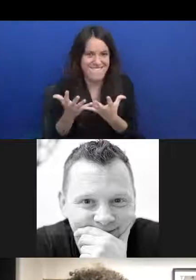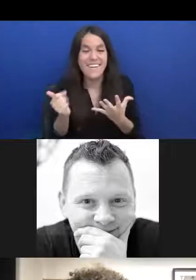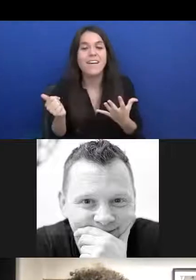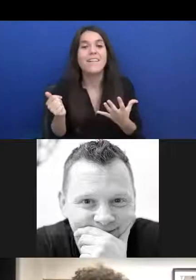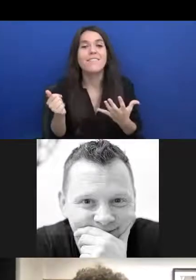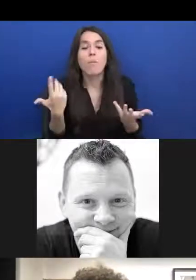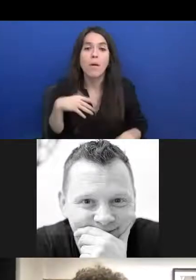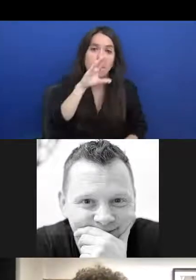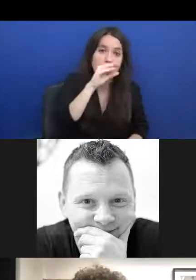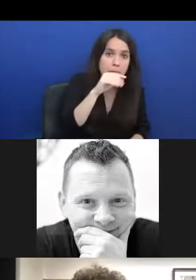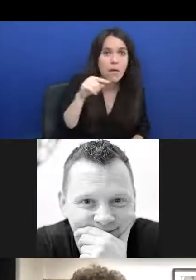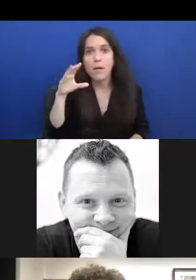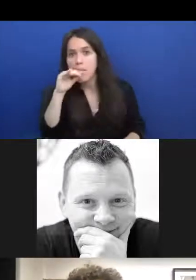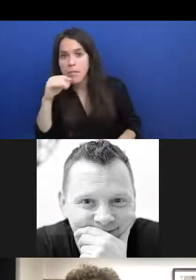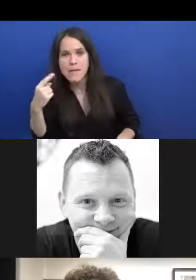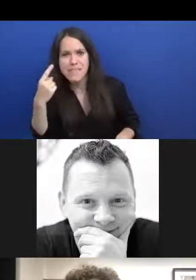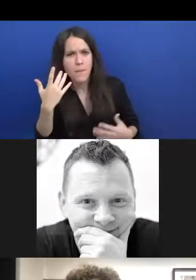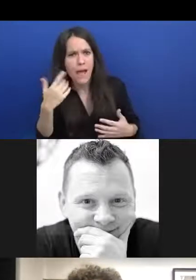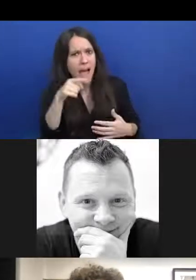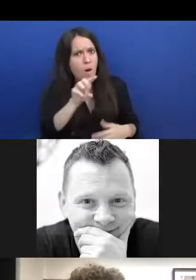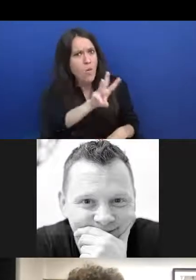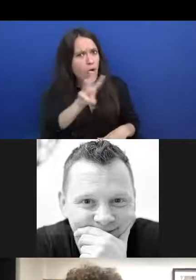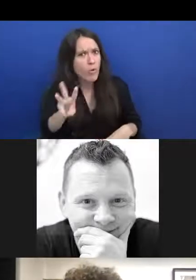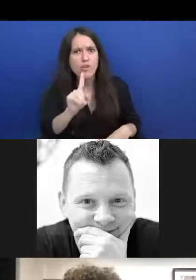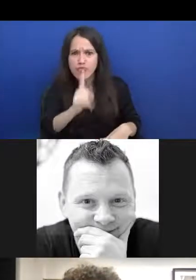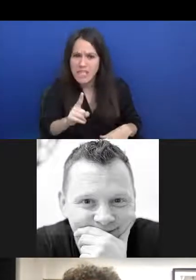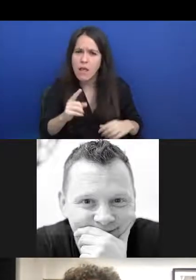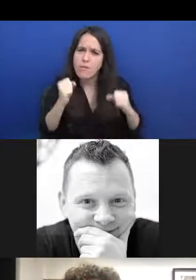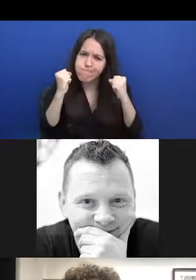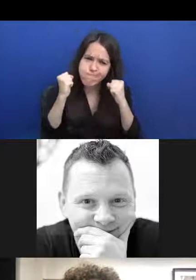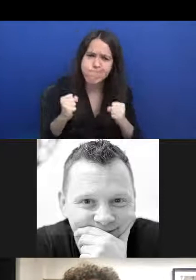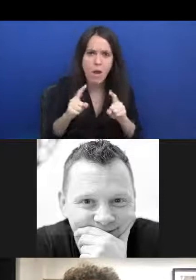something about the prevalence of it at Warruwi and the way people do it seem to be significant